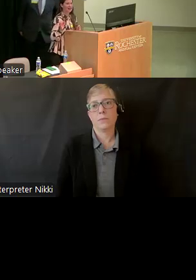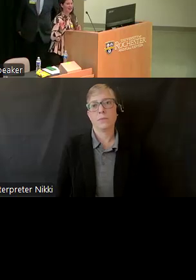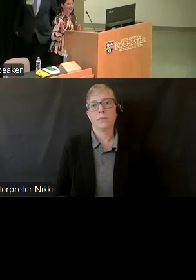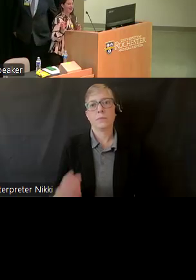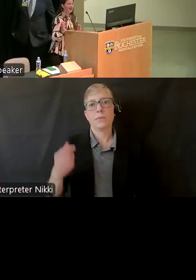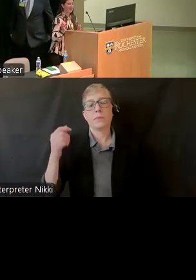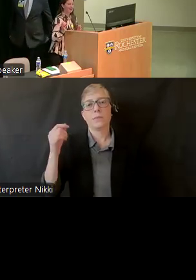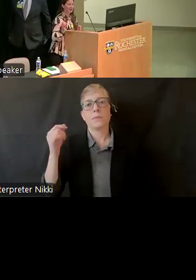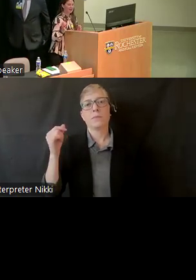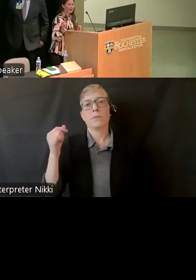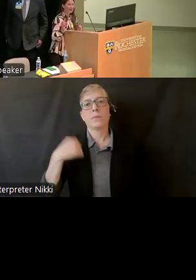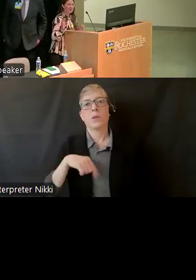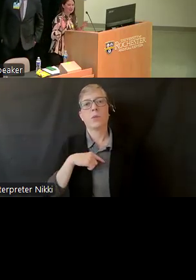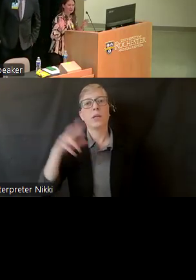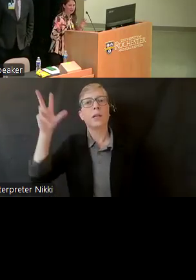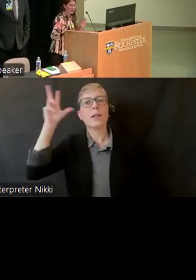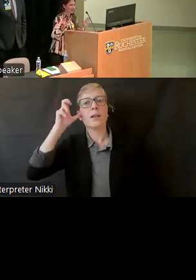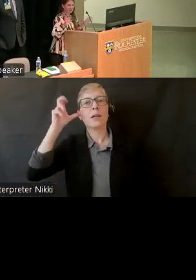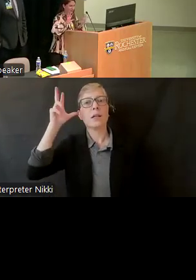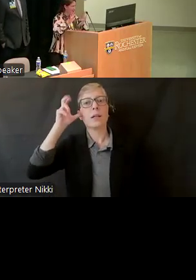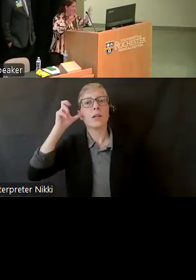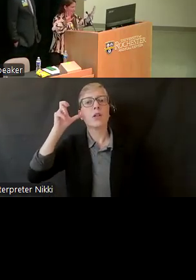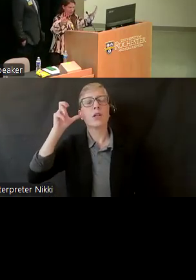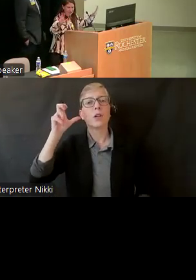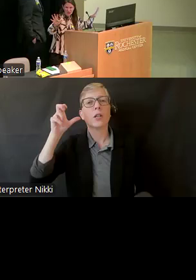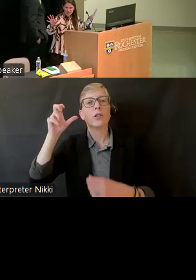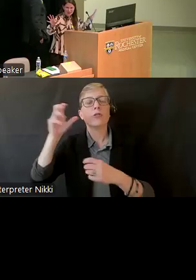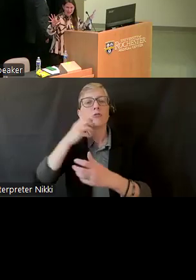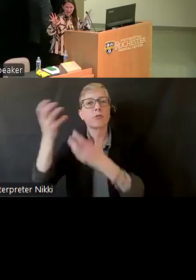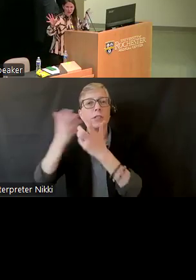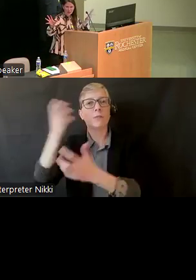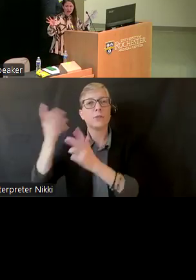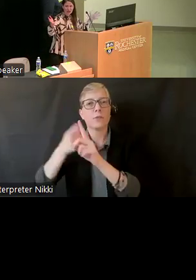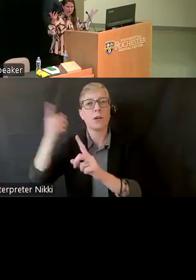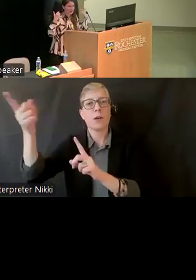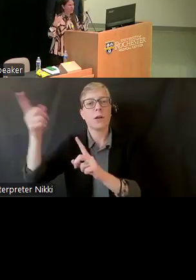we'll know what's happening every time I talk to I'm looking around seeing so many good ideas that